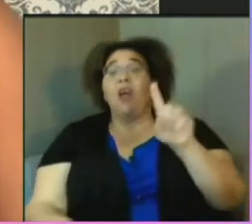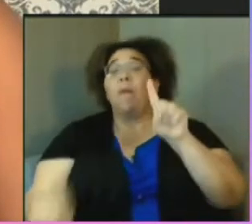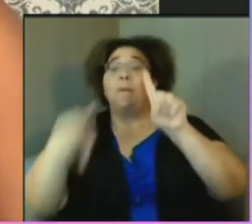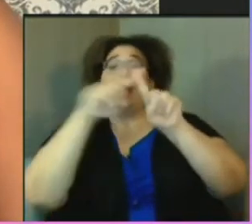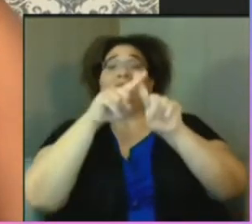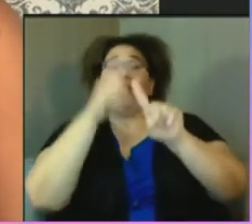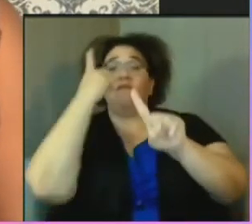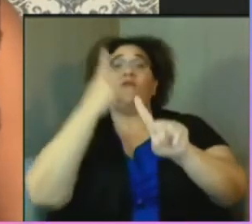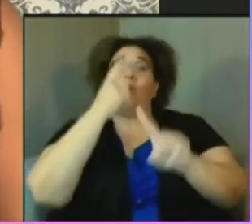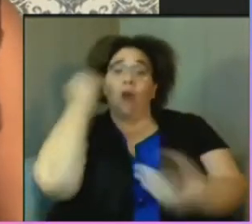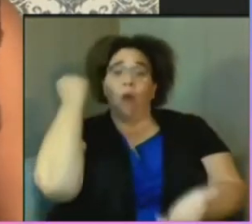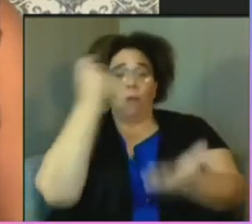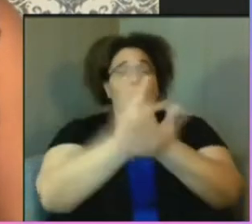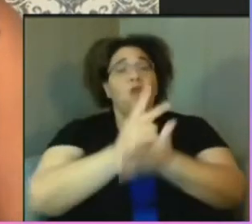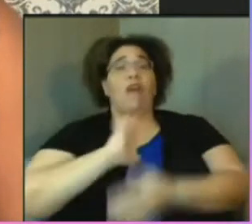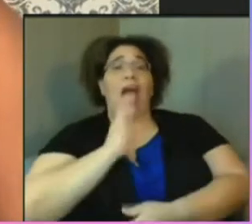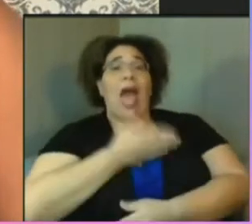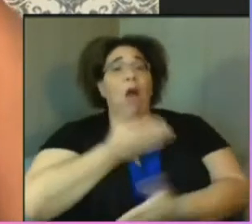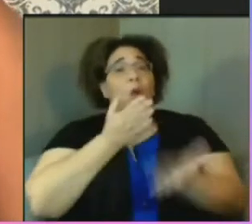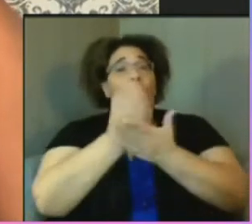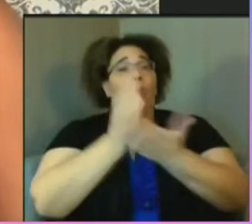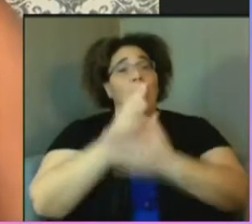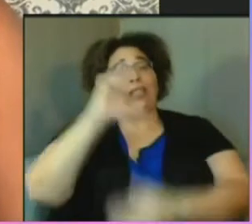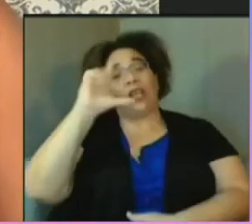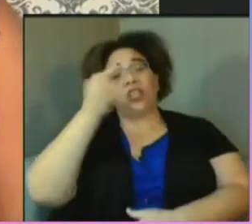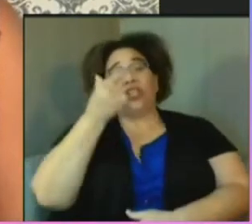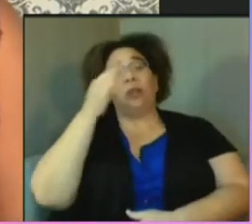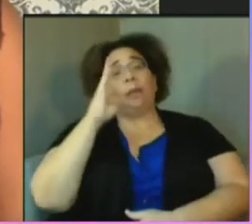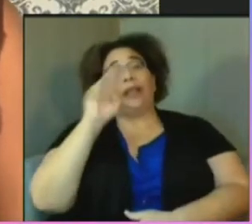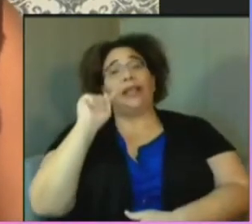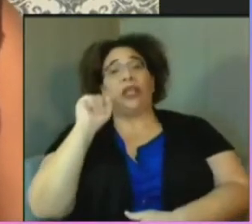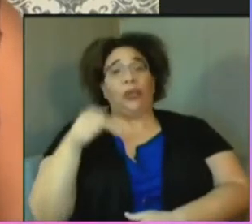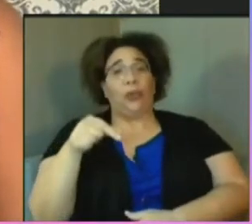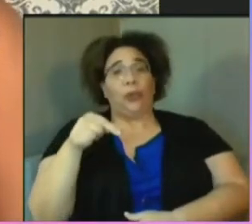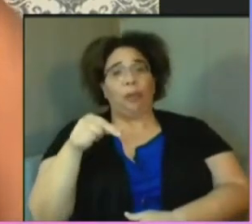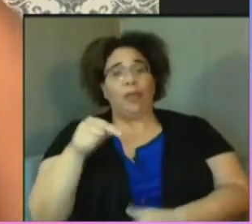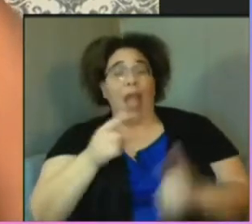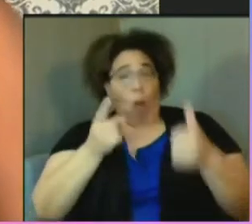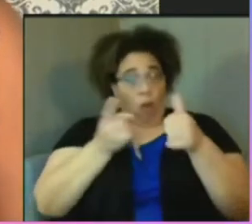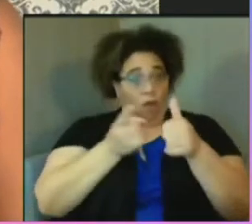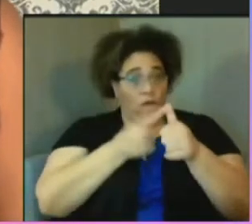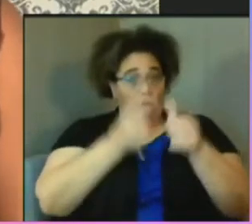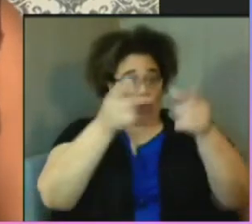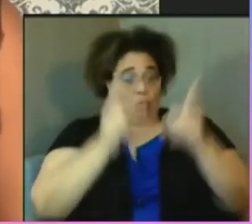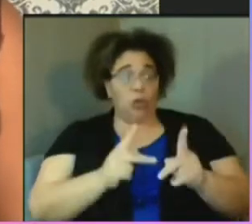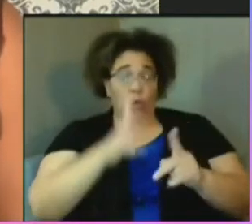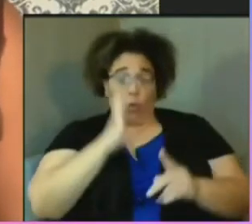the fact that on of the plaintiffs, Amy Stevens, was the first transgender plaintiff to ever